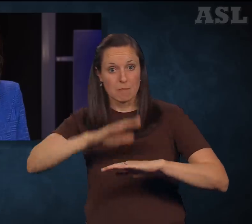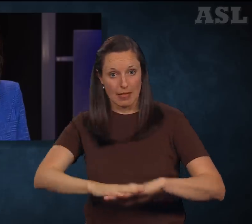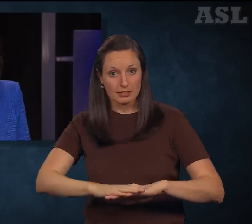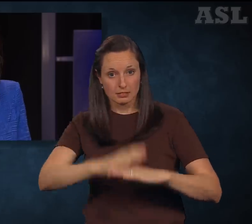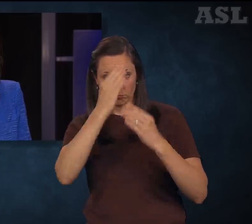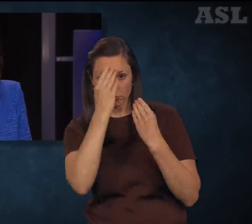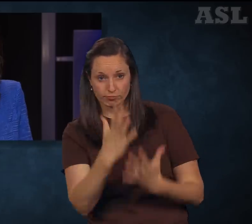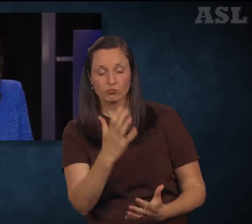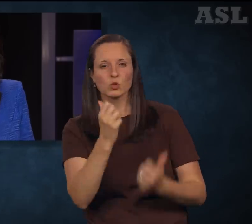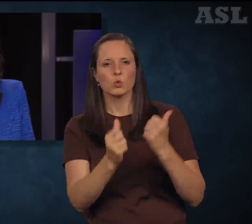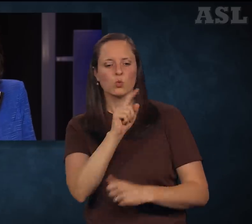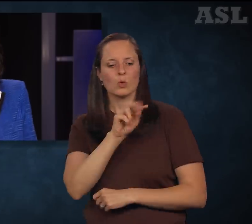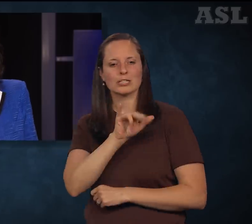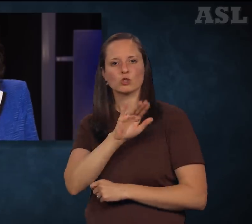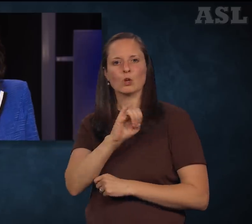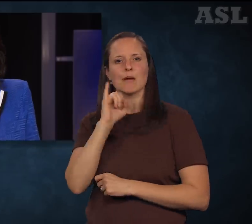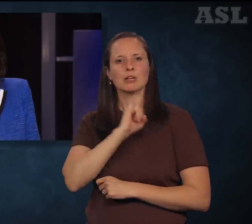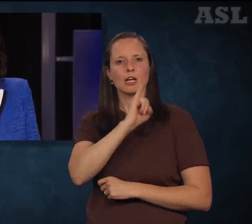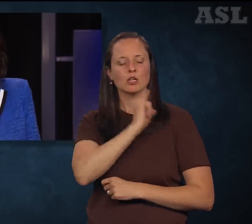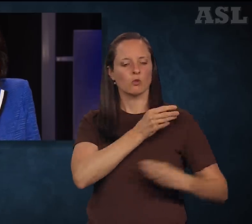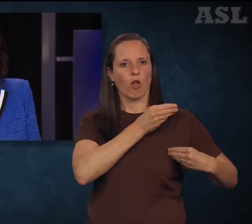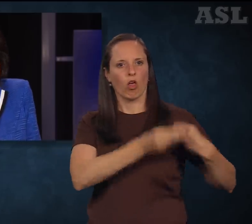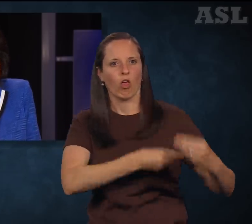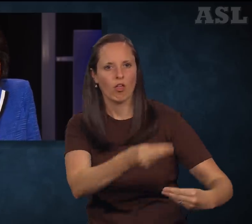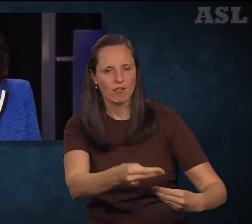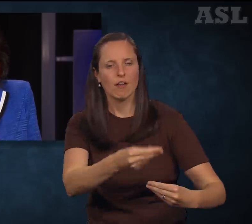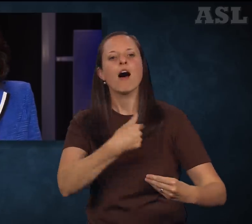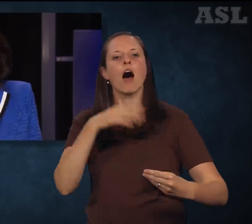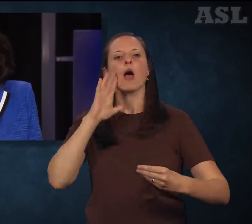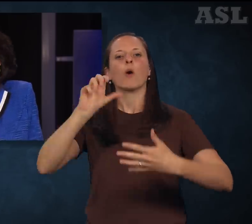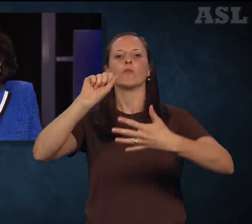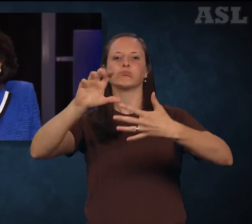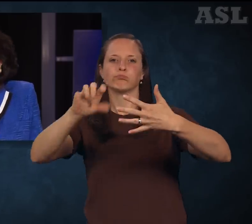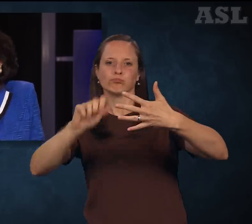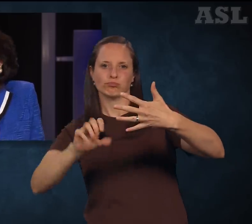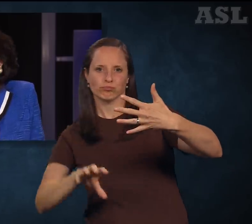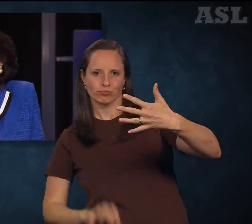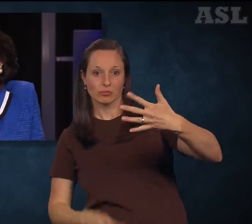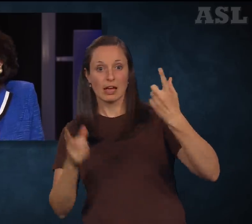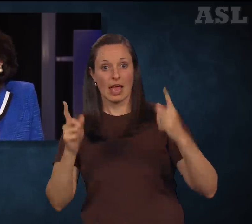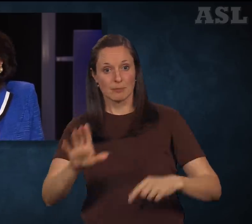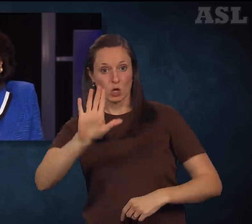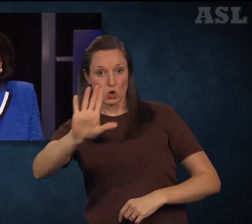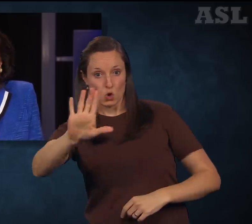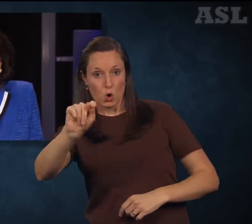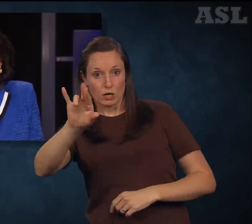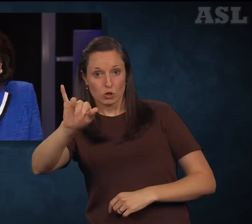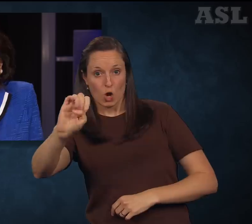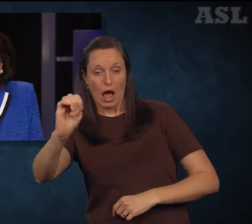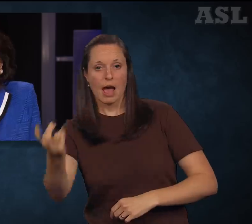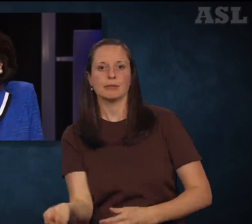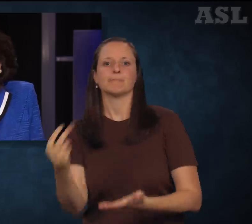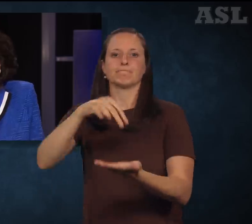TO KNOW YOU BY LINEAGE. PLEASE STAND AS THE TRIBE OF ISRAEL THAT REPRESENTS THE LINEAGE DECLARED IN YOUR PATRIARCHAL BLESSING IS SPOKEN.